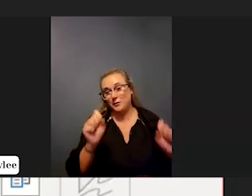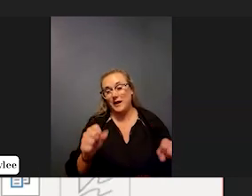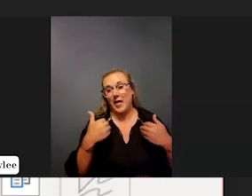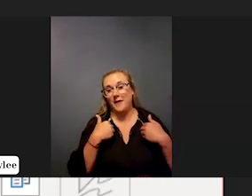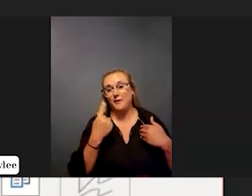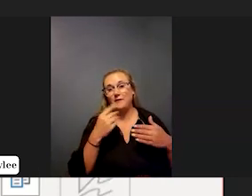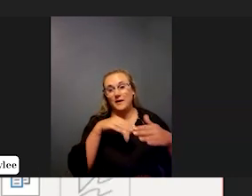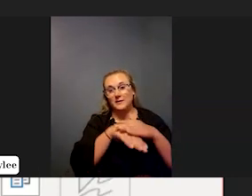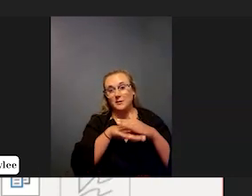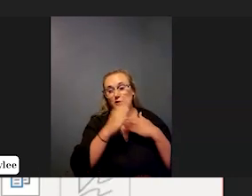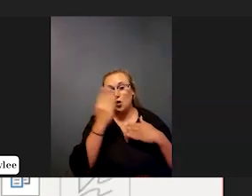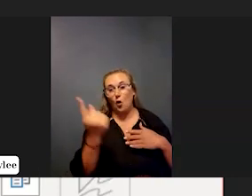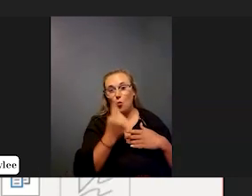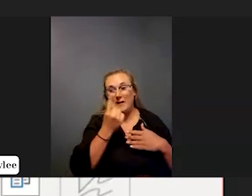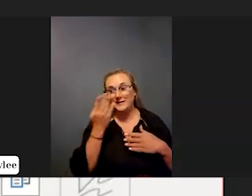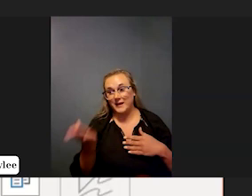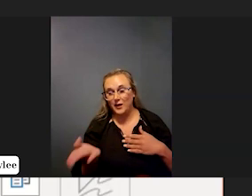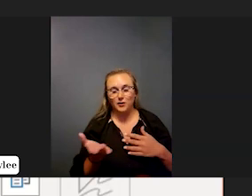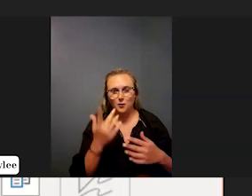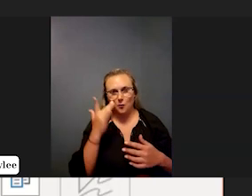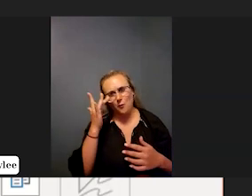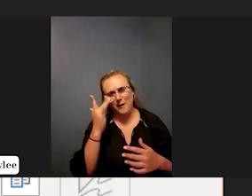It's something you're just going to need and it has unique tools.